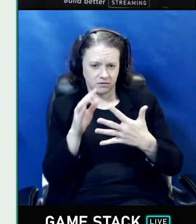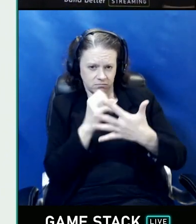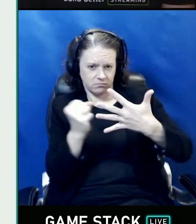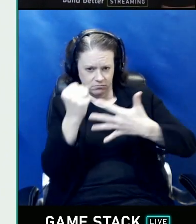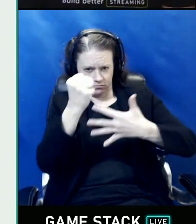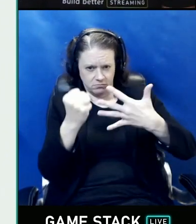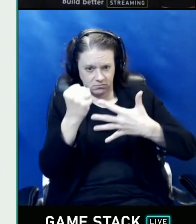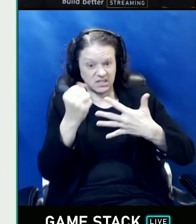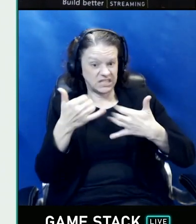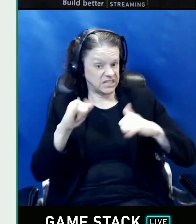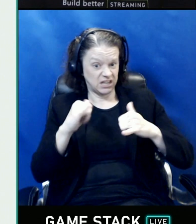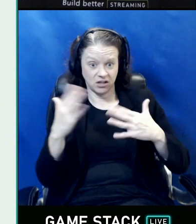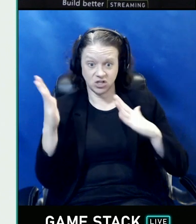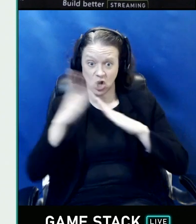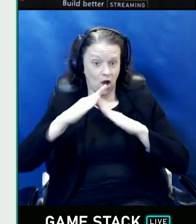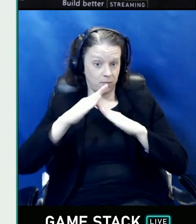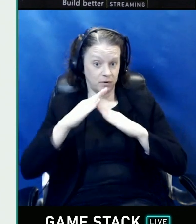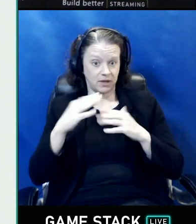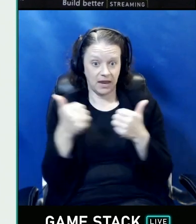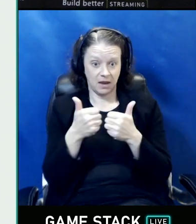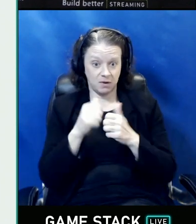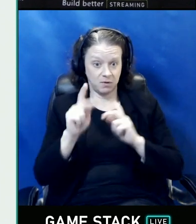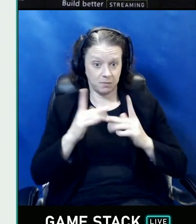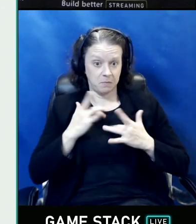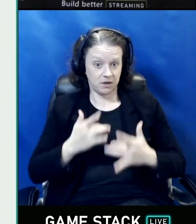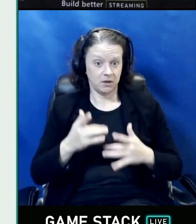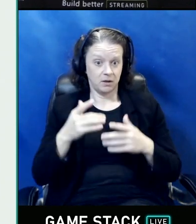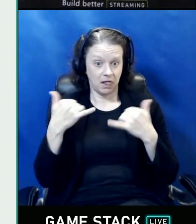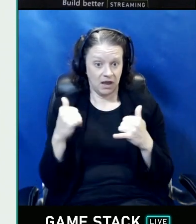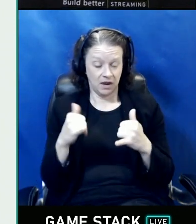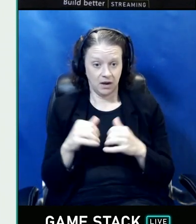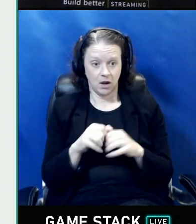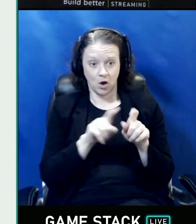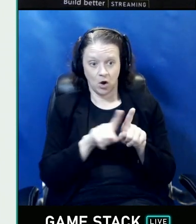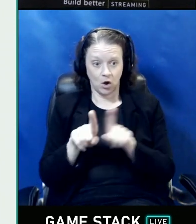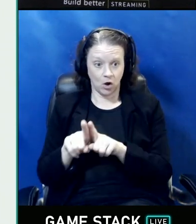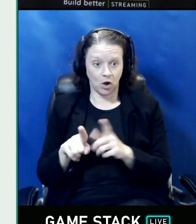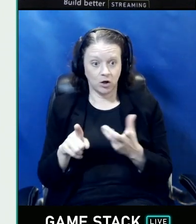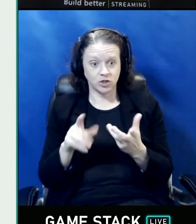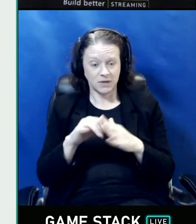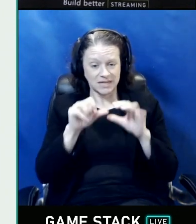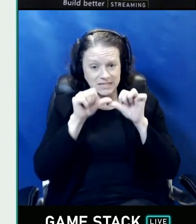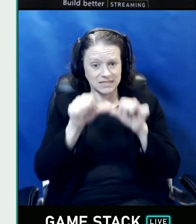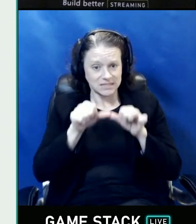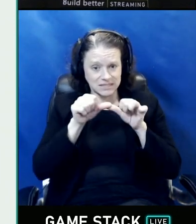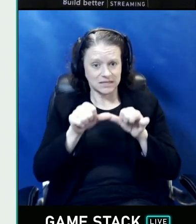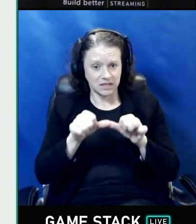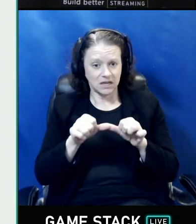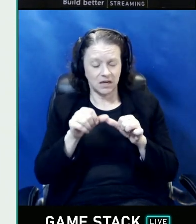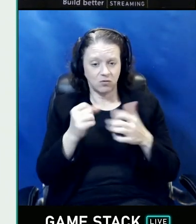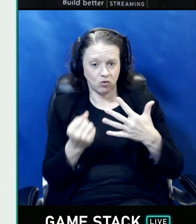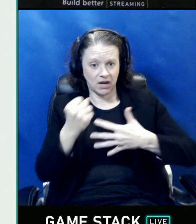Minecraft Dungeons also consistently ranks very highly for the number of unique players who stream the game,